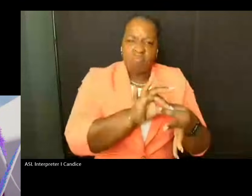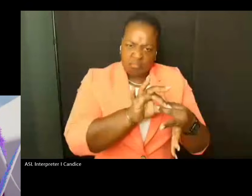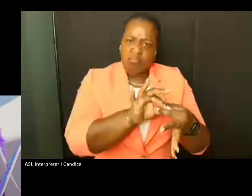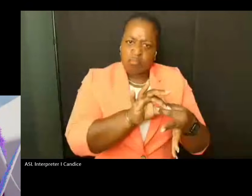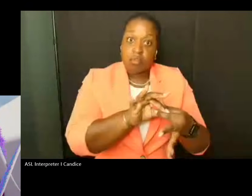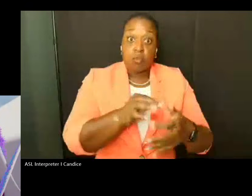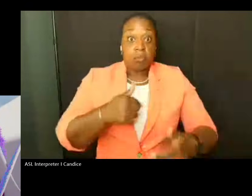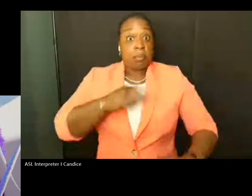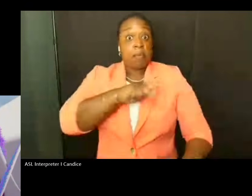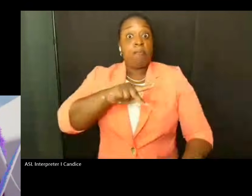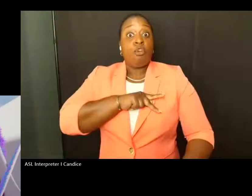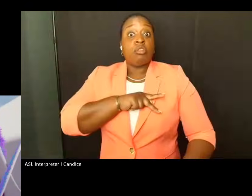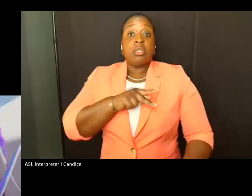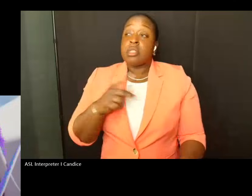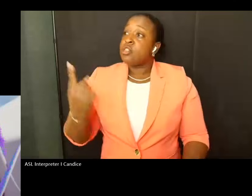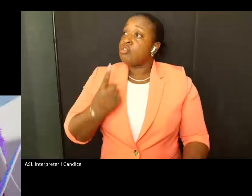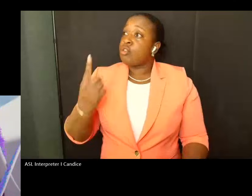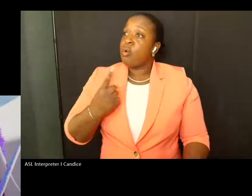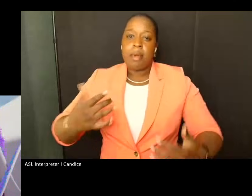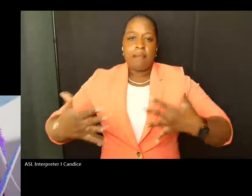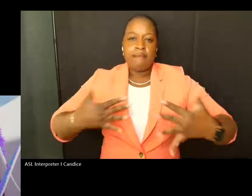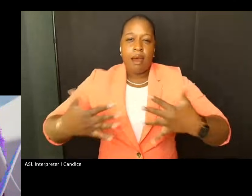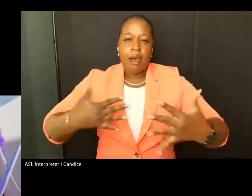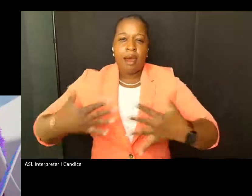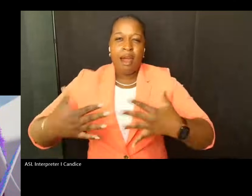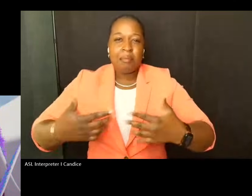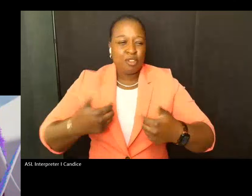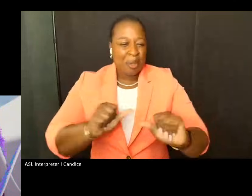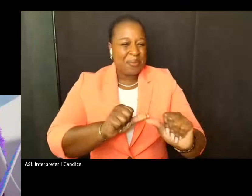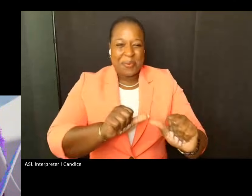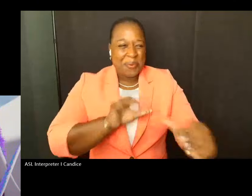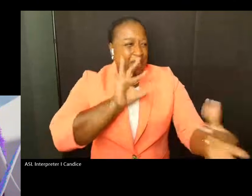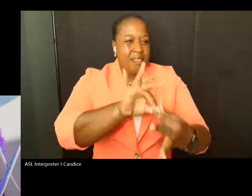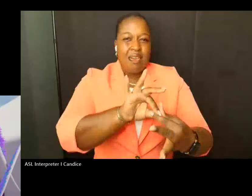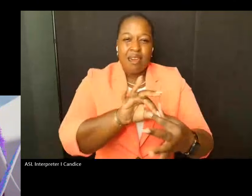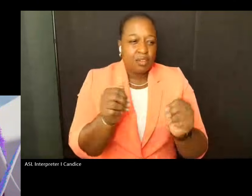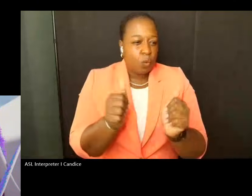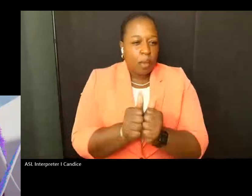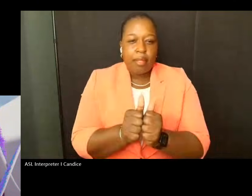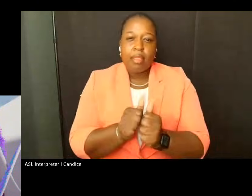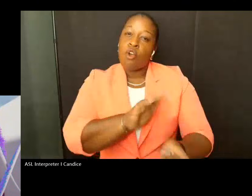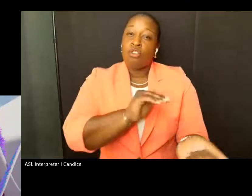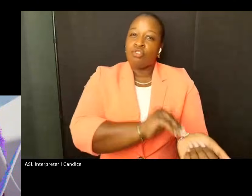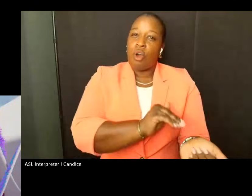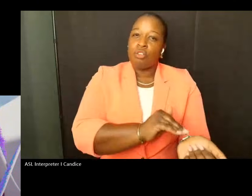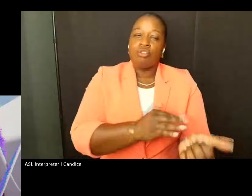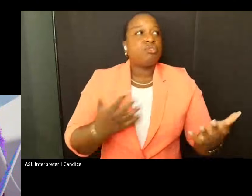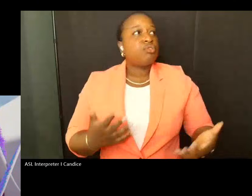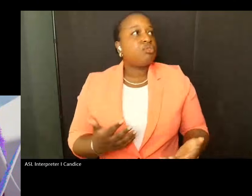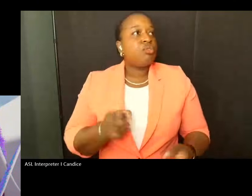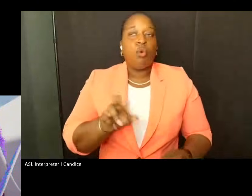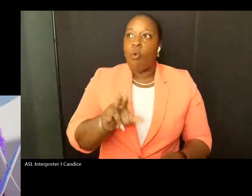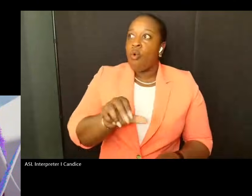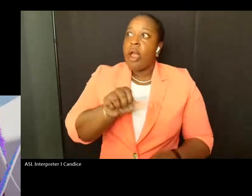it's always been a vibe to connect with her doctors or anyone that I'm trying to learn as